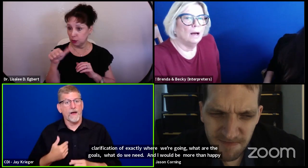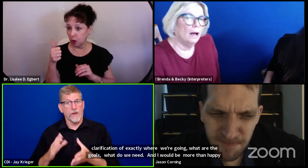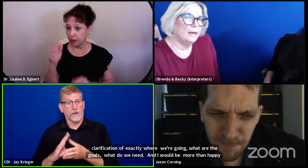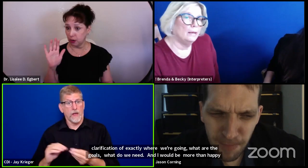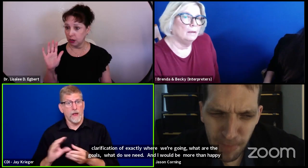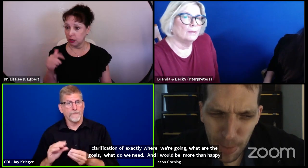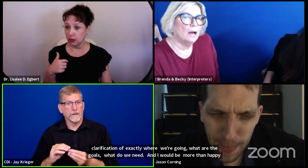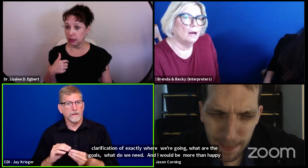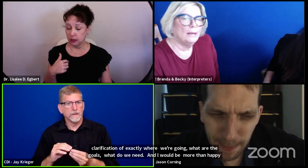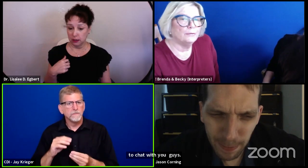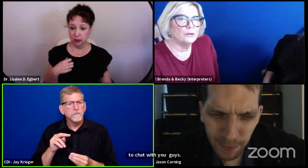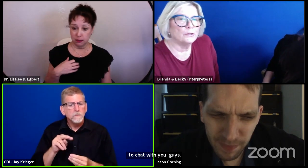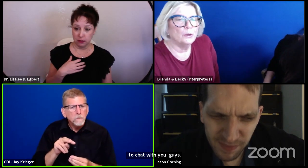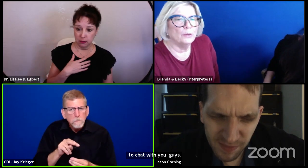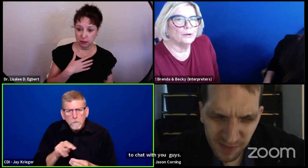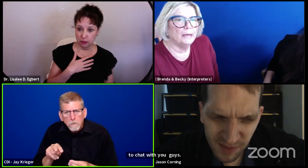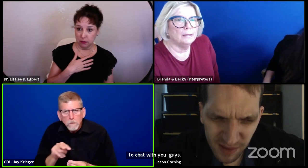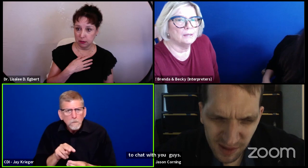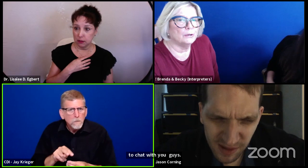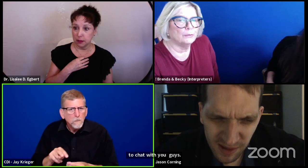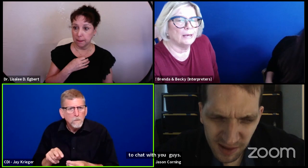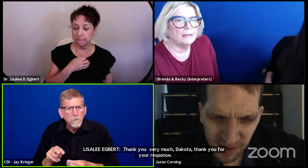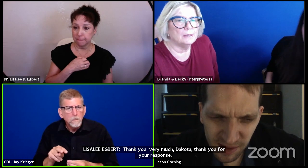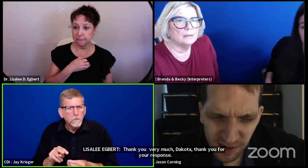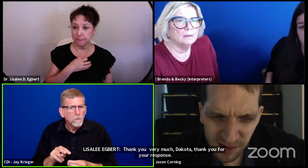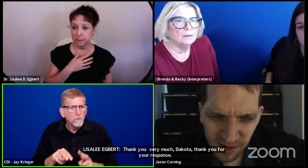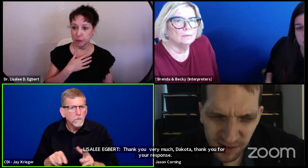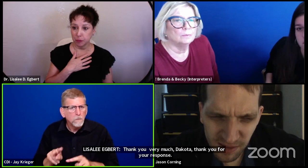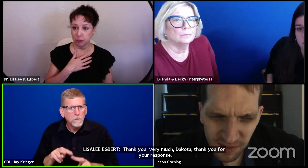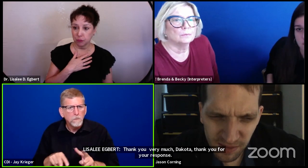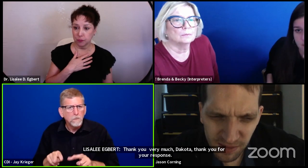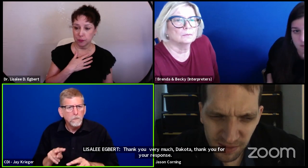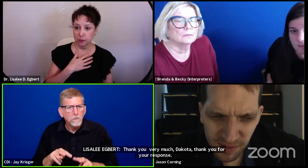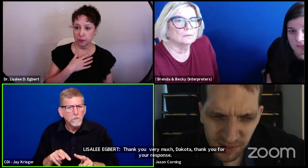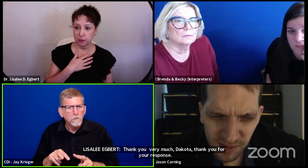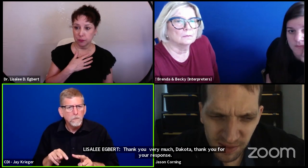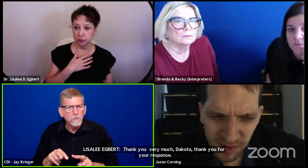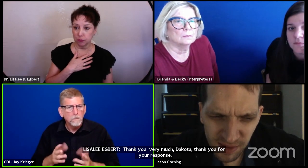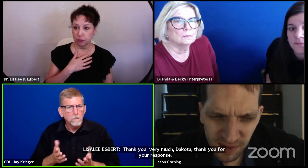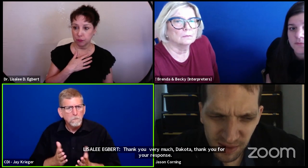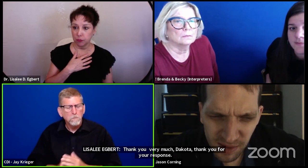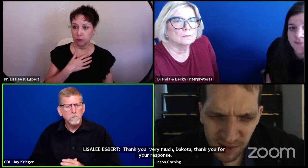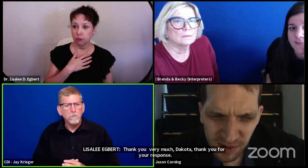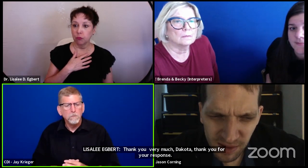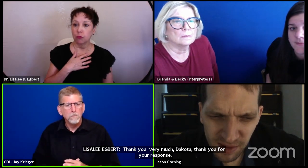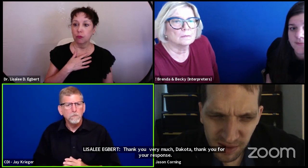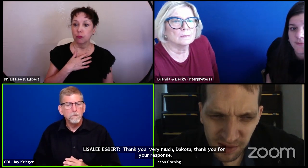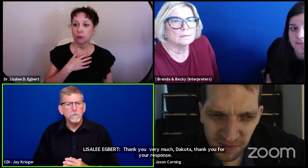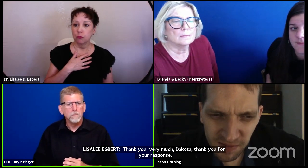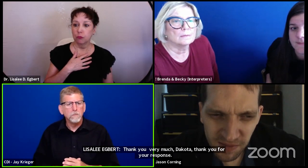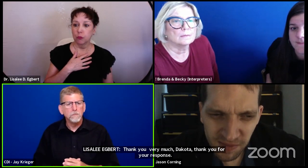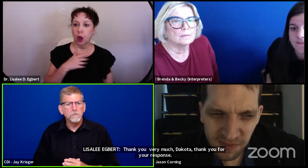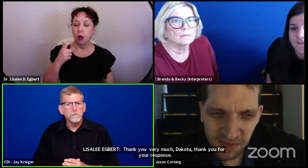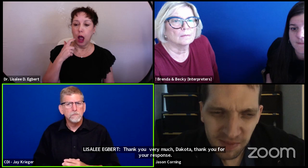I have a comment if there's no other hands that are raised. Okay.